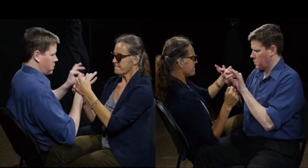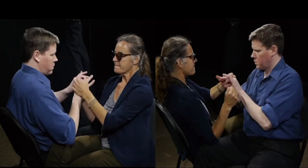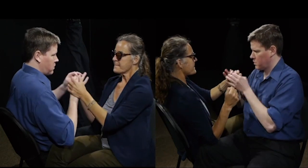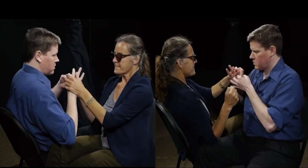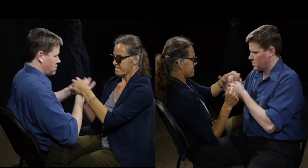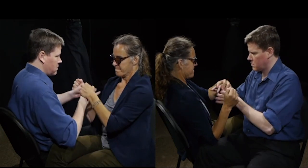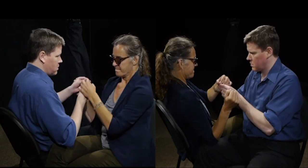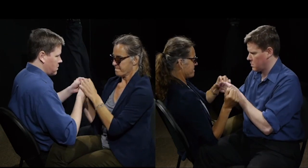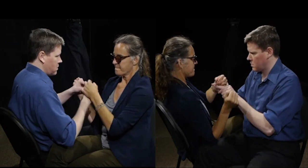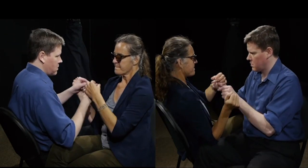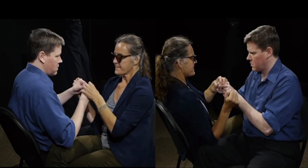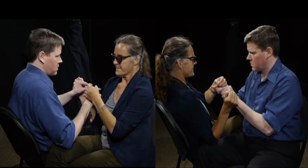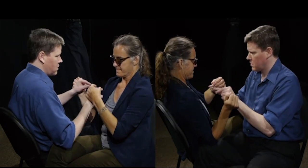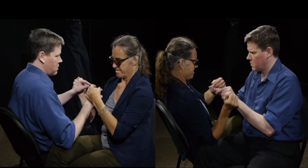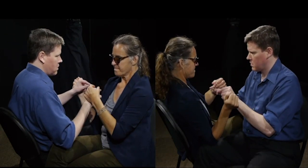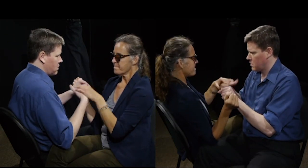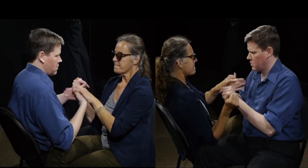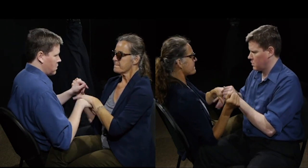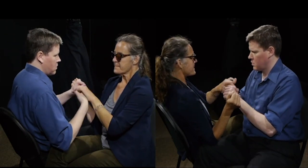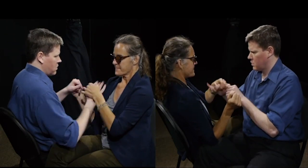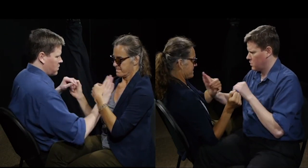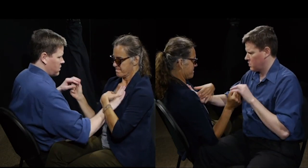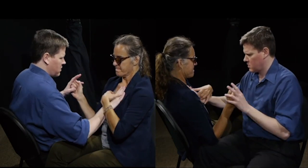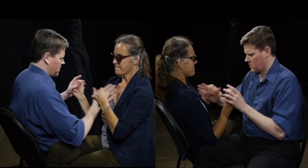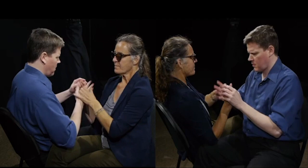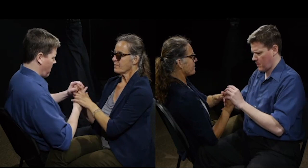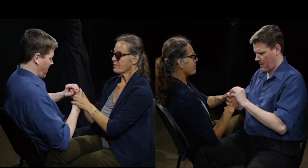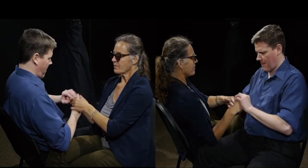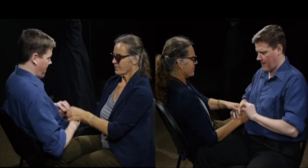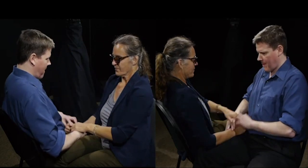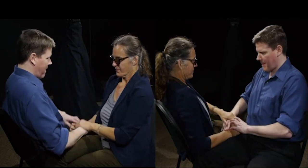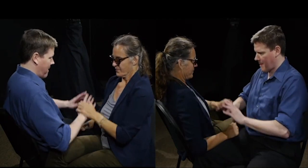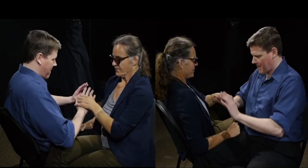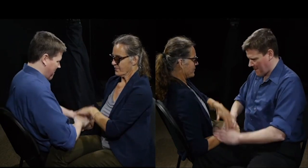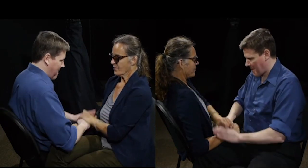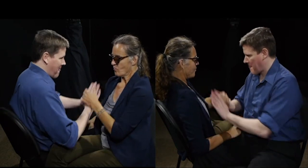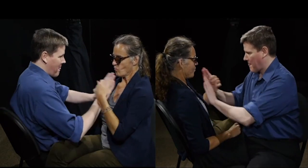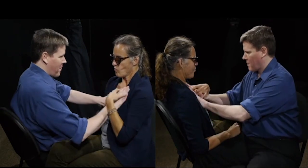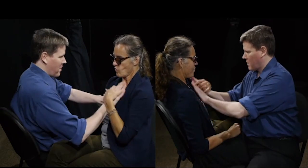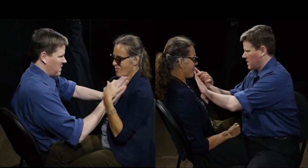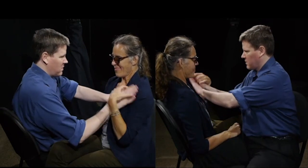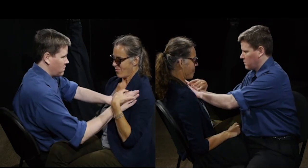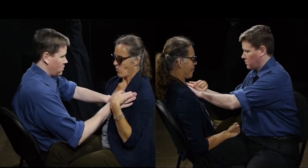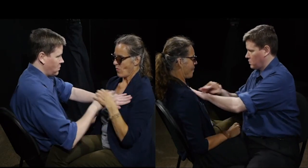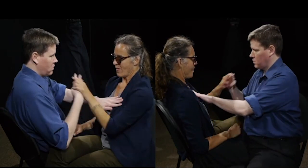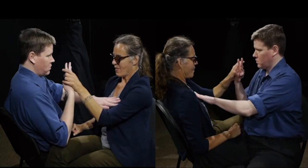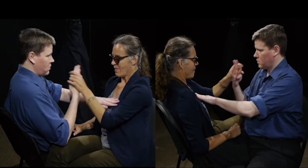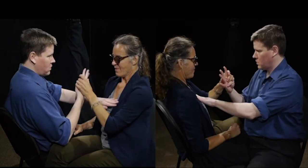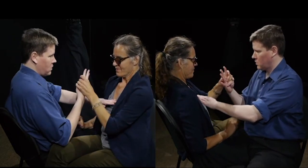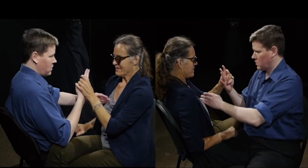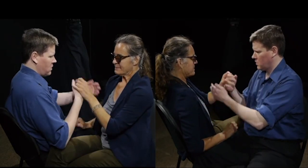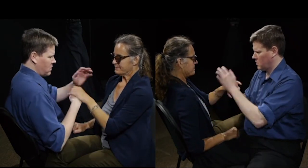I don't just move my hand haphazardly against your hand. The way I coordinate with you to produce language is always anticipated.